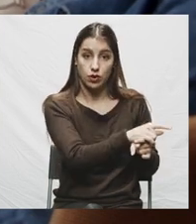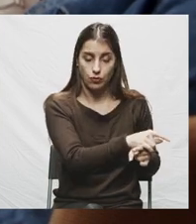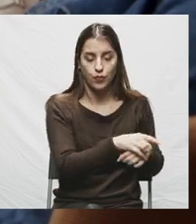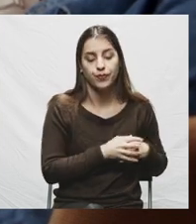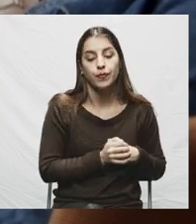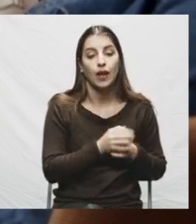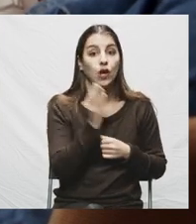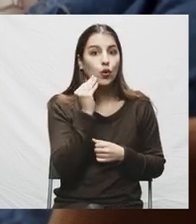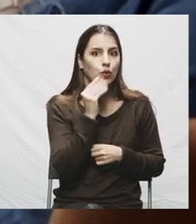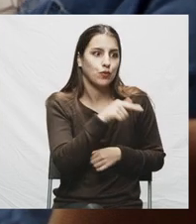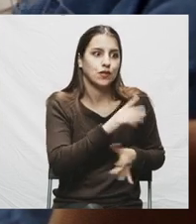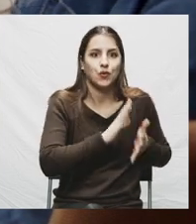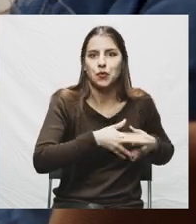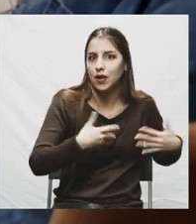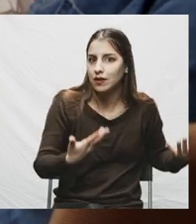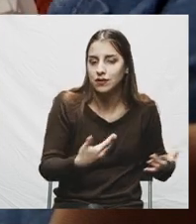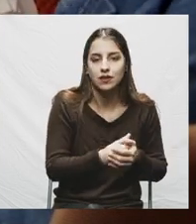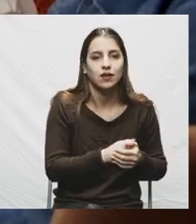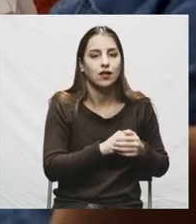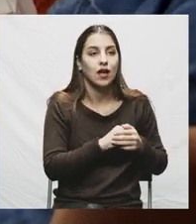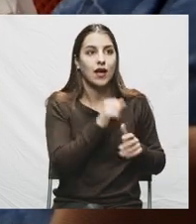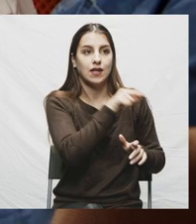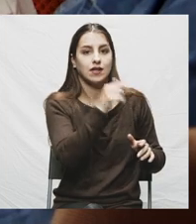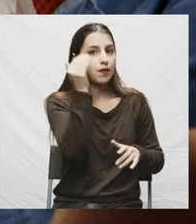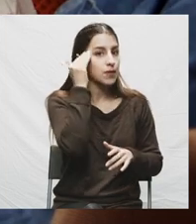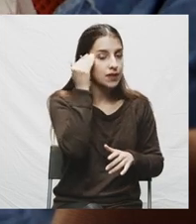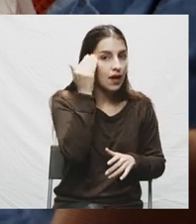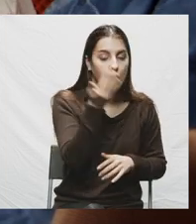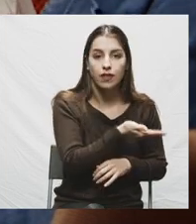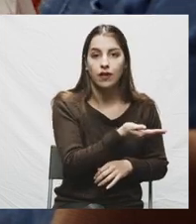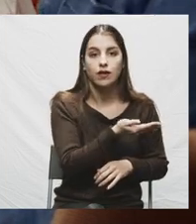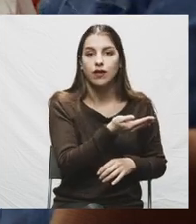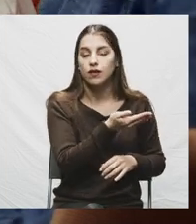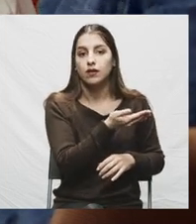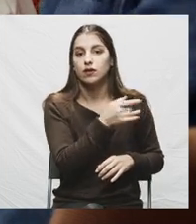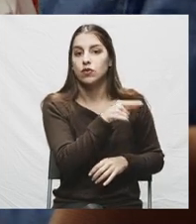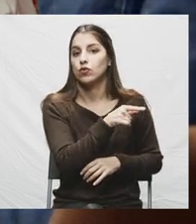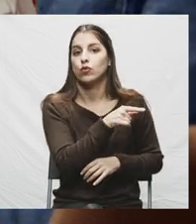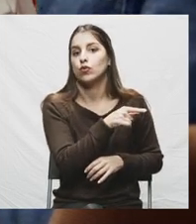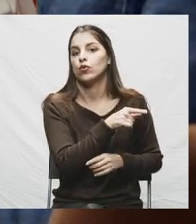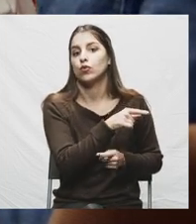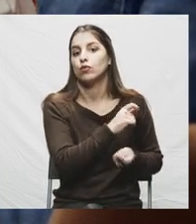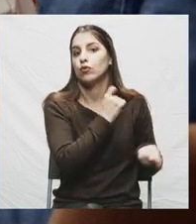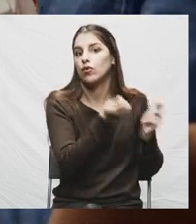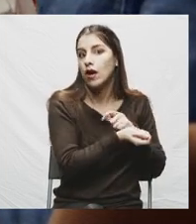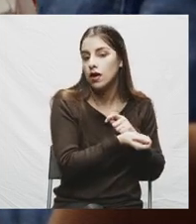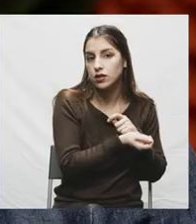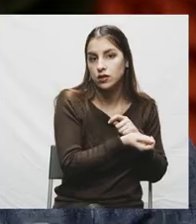at the same time. How does that happen? That ability… of being another...